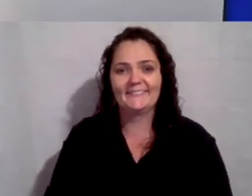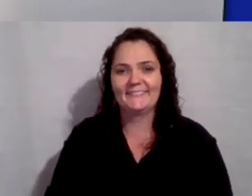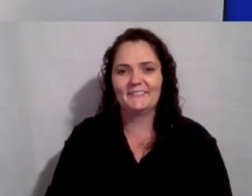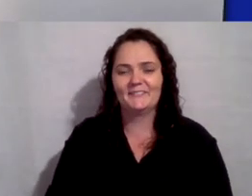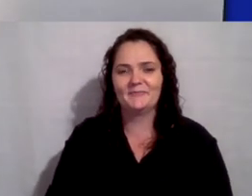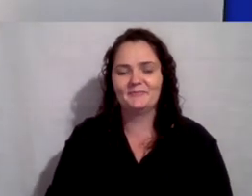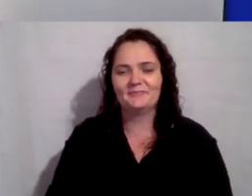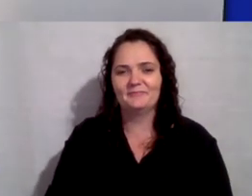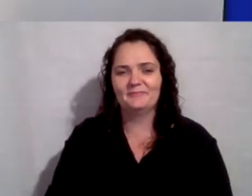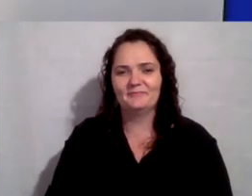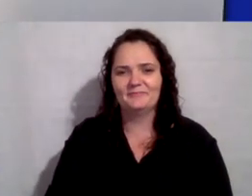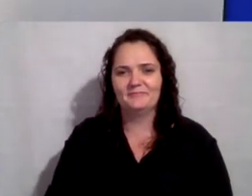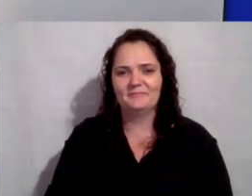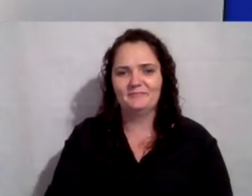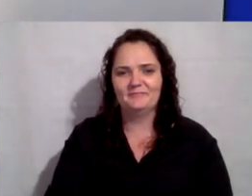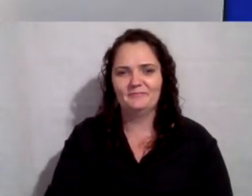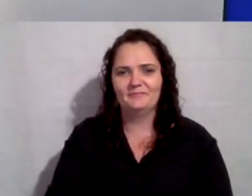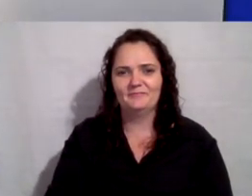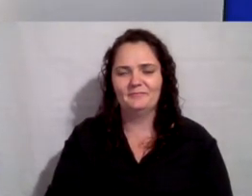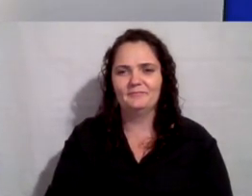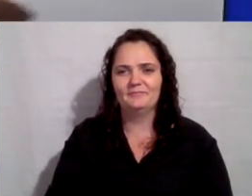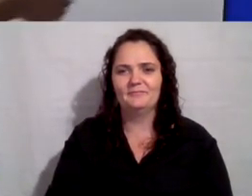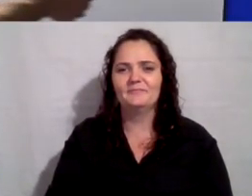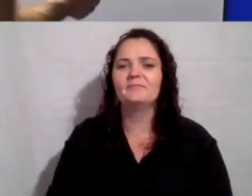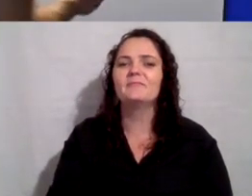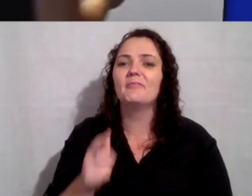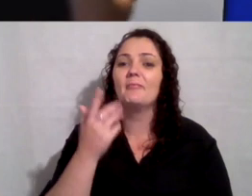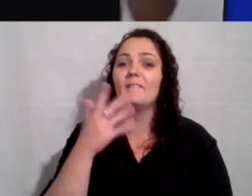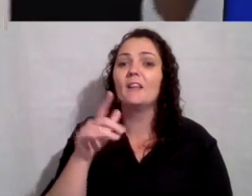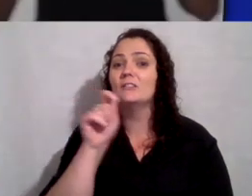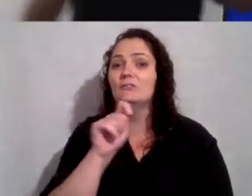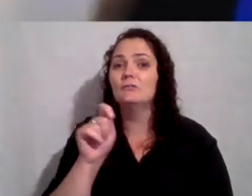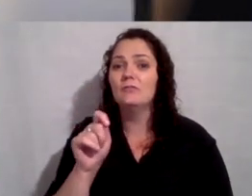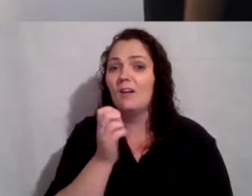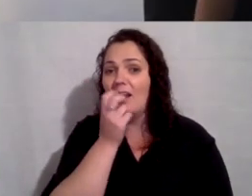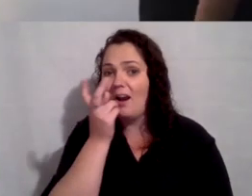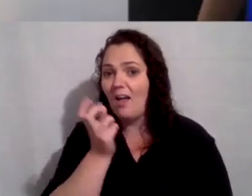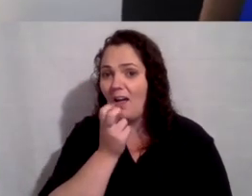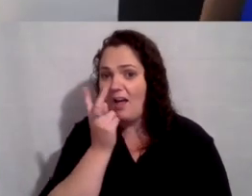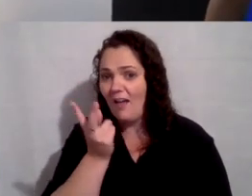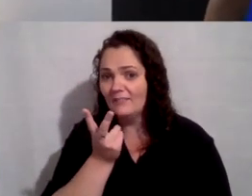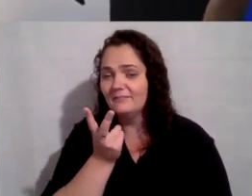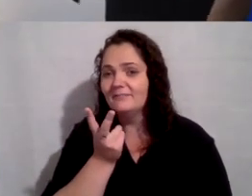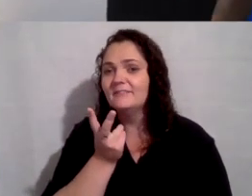Okay now once you've got that erased back out like that, you've got the light not moving